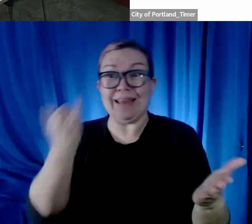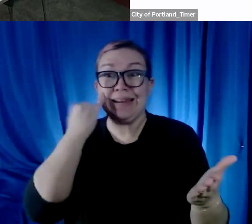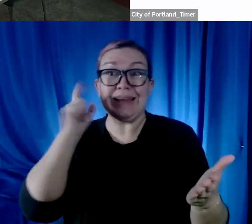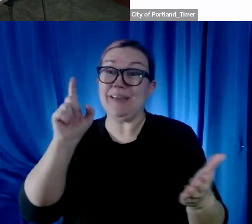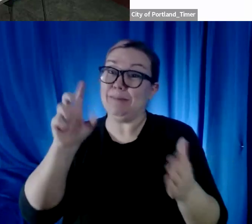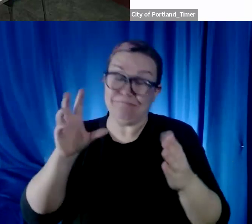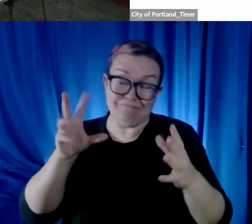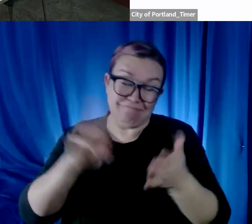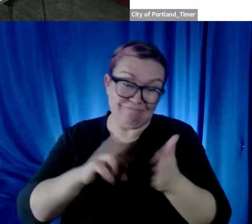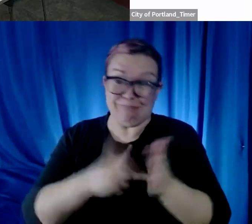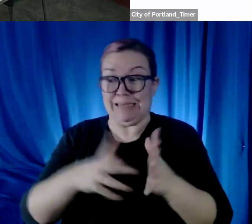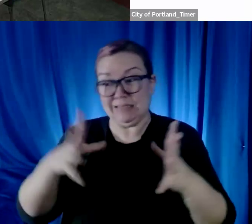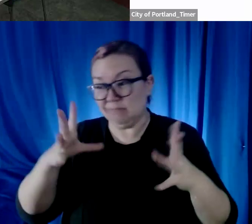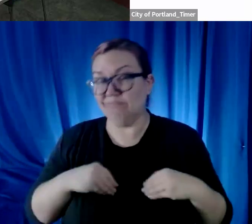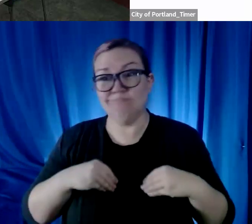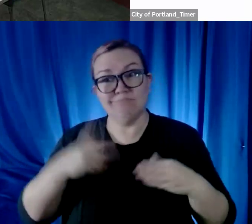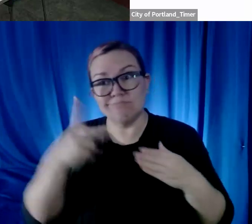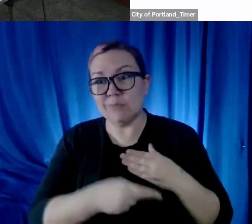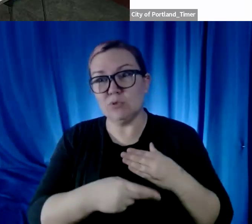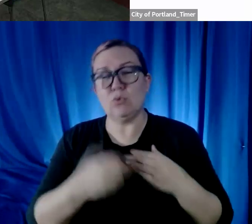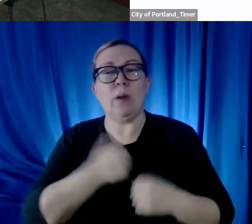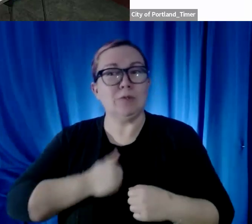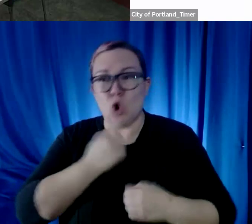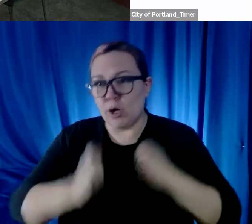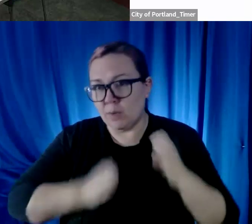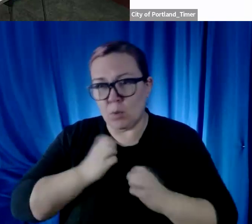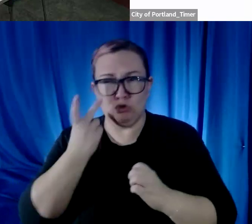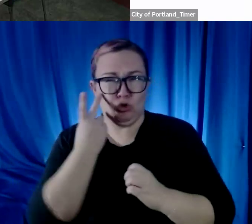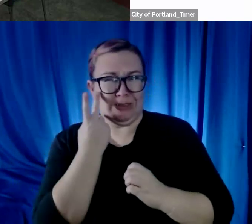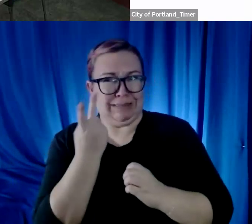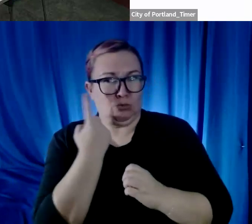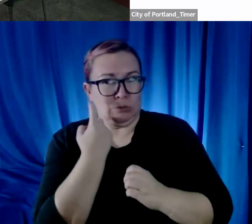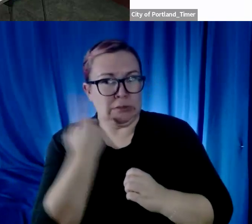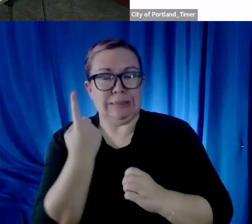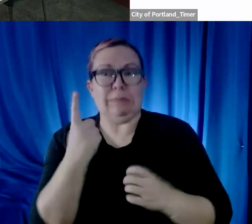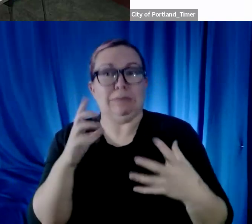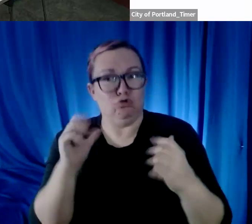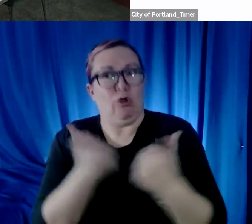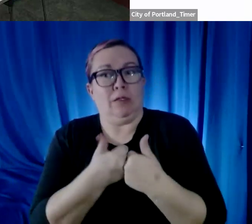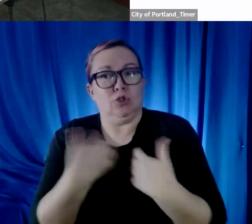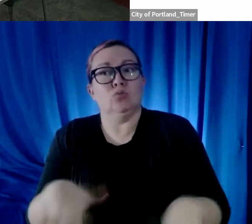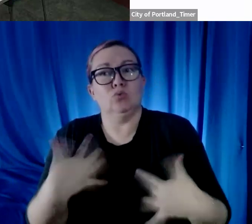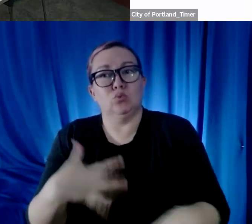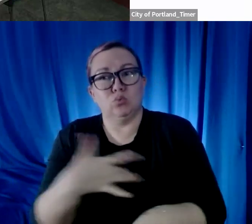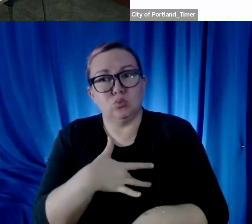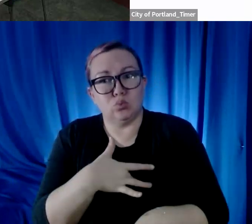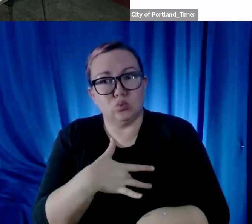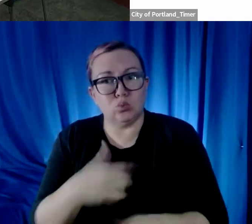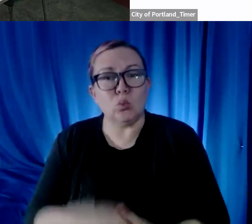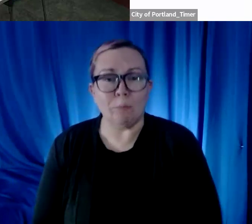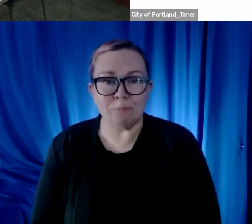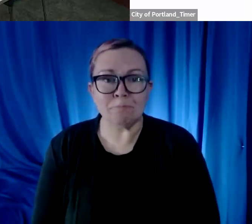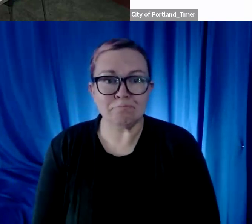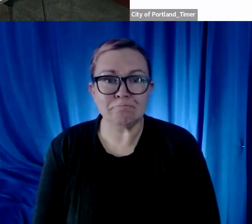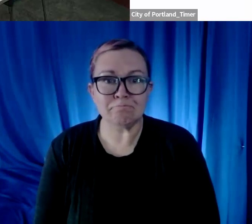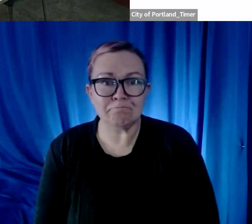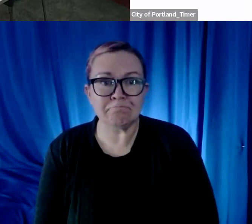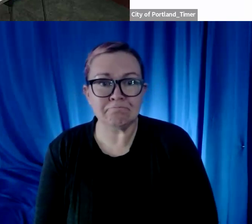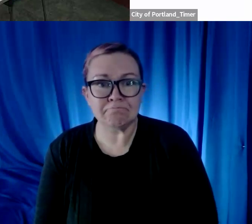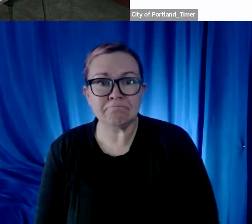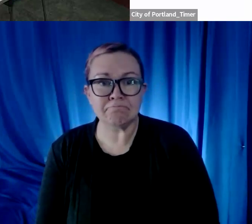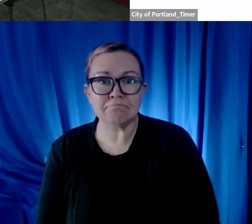I'm sorry, I'm emotional. I just witnessed something difficult.